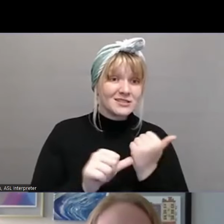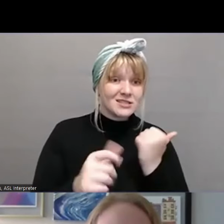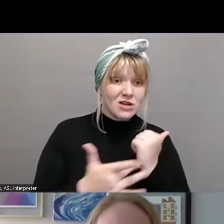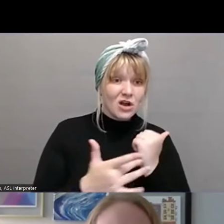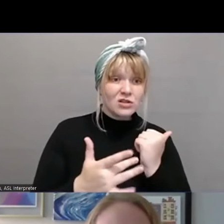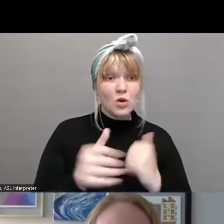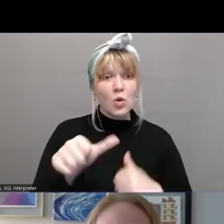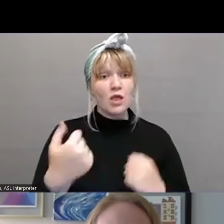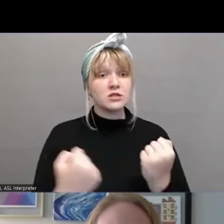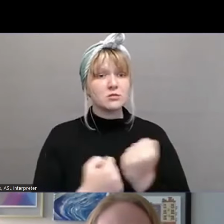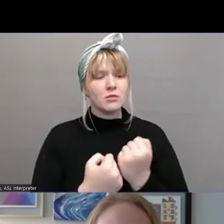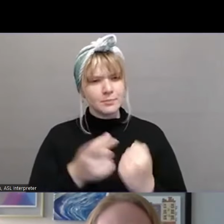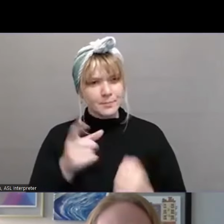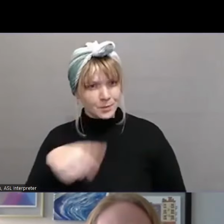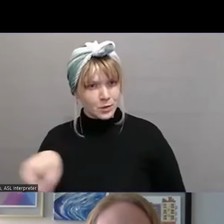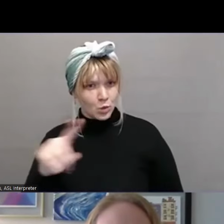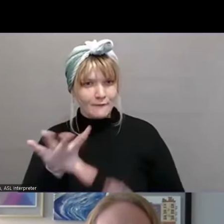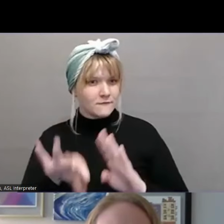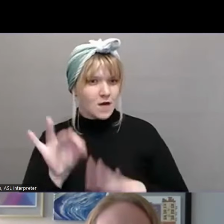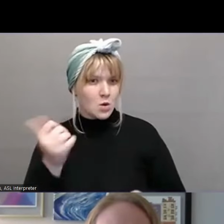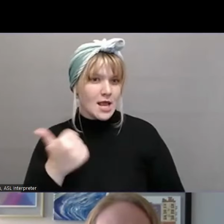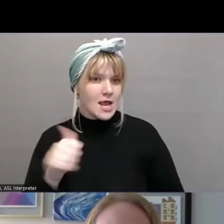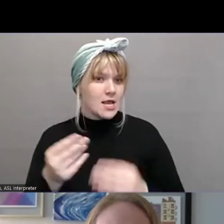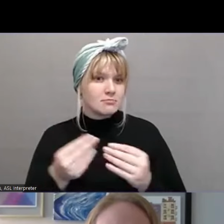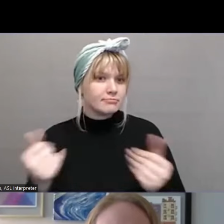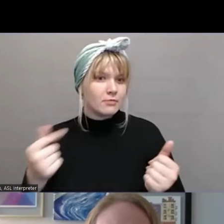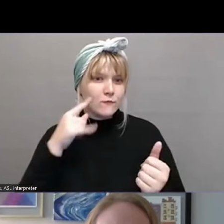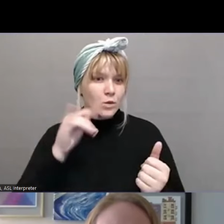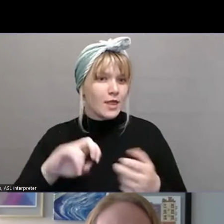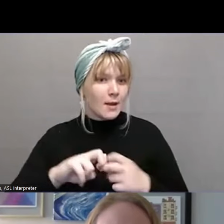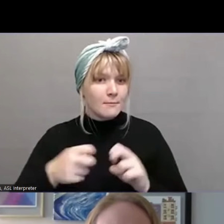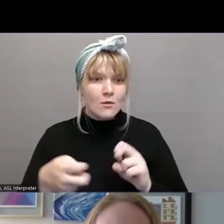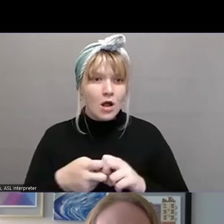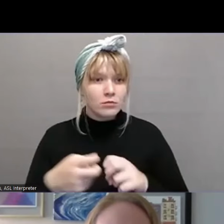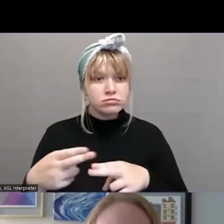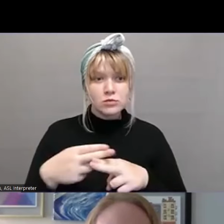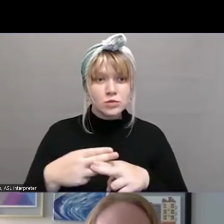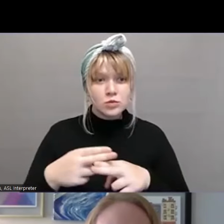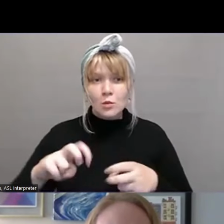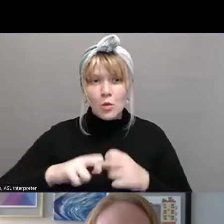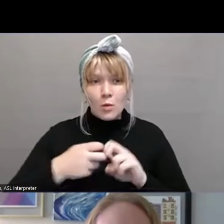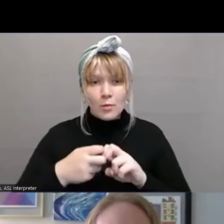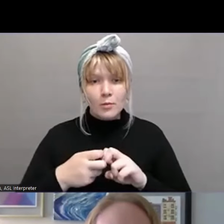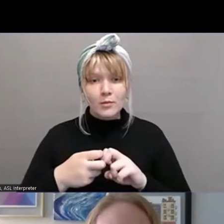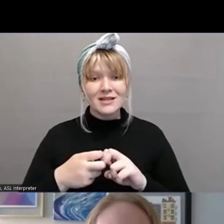Have you all found any ways of addressing the short-term needs while permanent housing is found?"